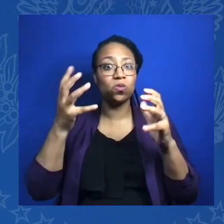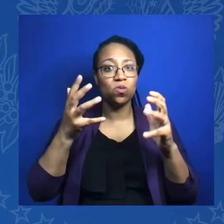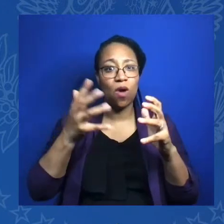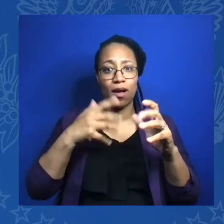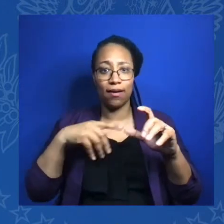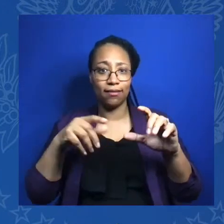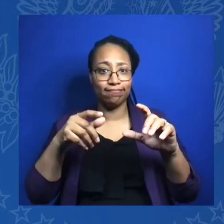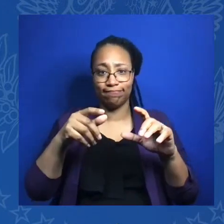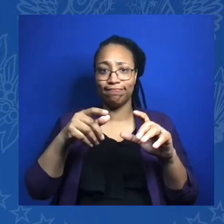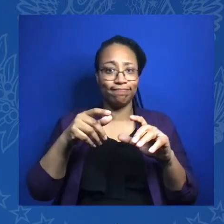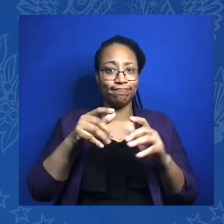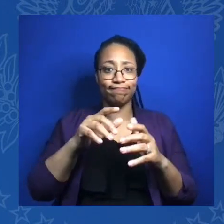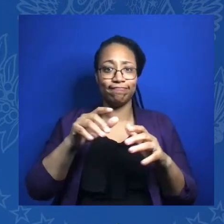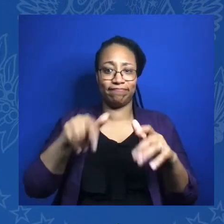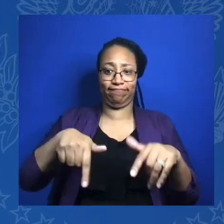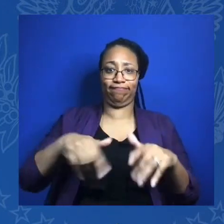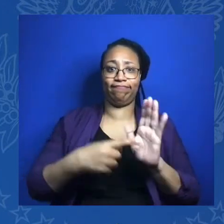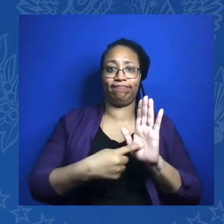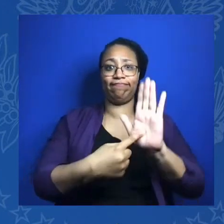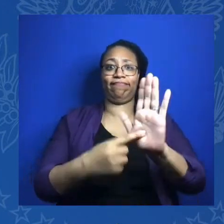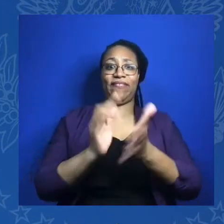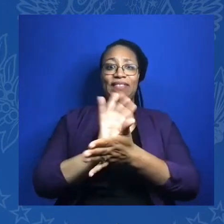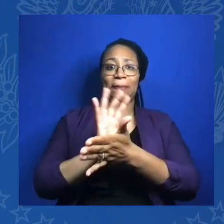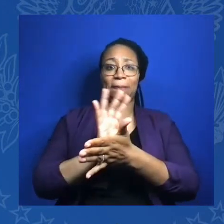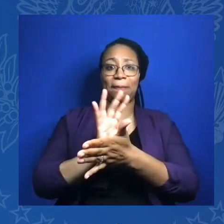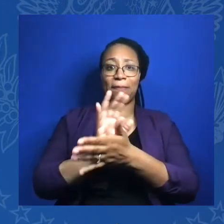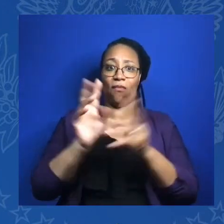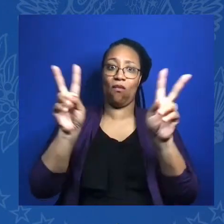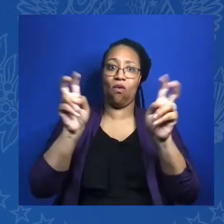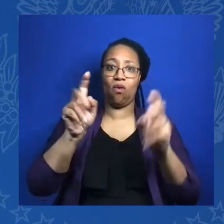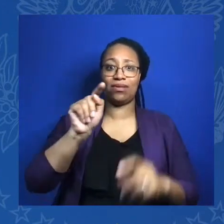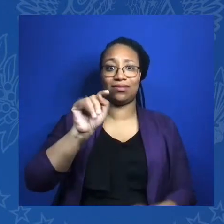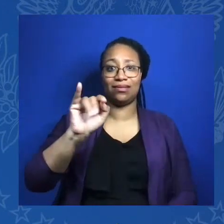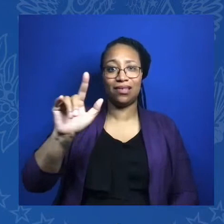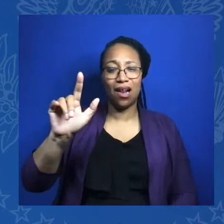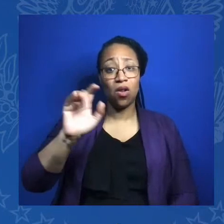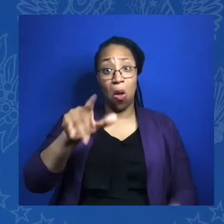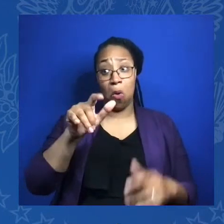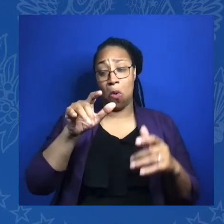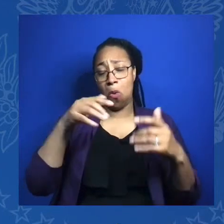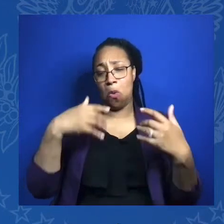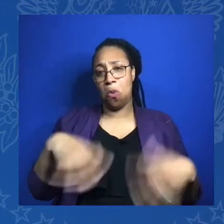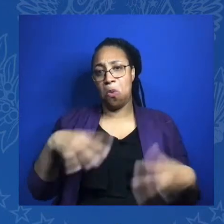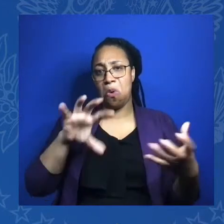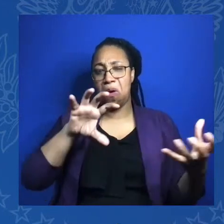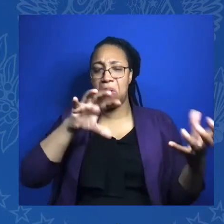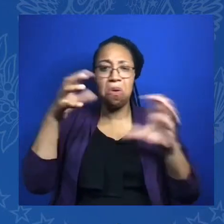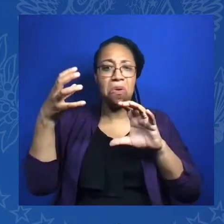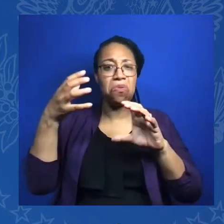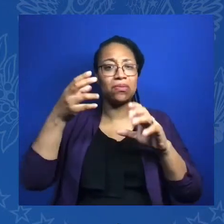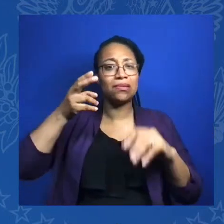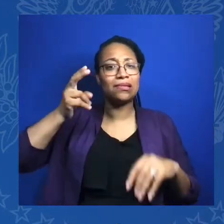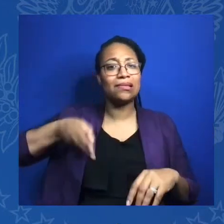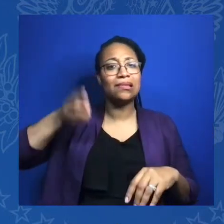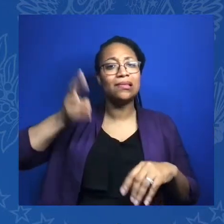and the abuse of power. It's a story that was seared into our memory and our conscience -- the nation's conscience --